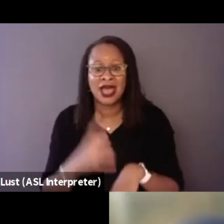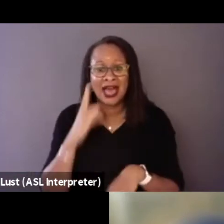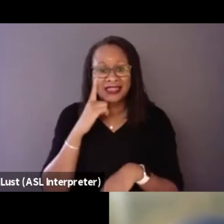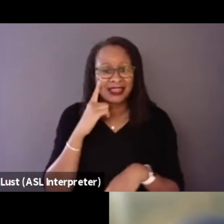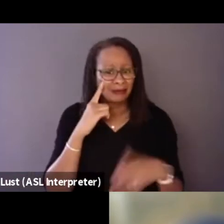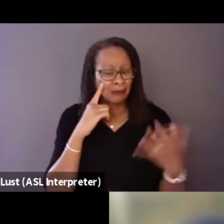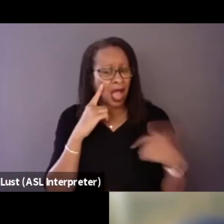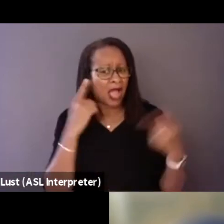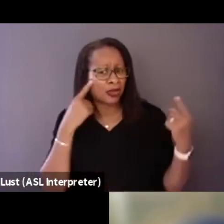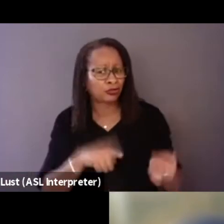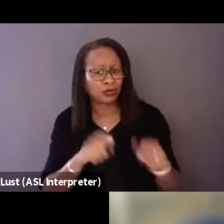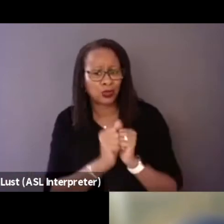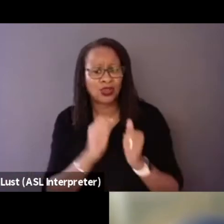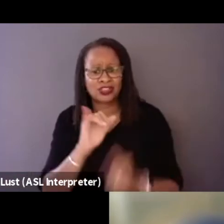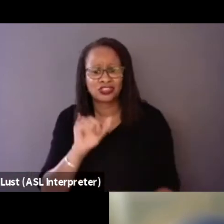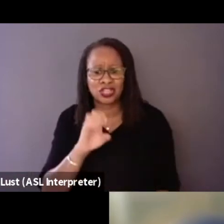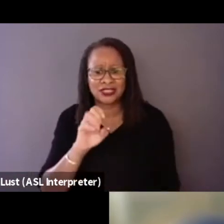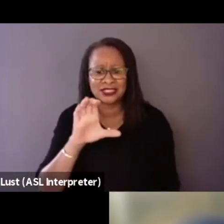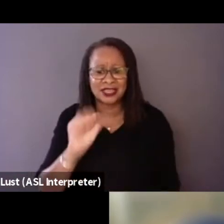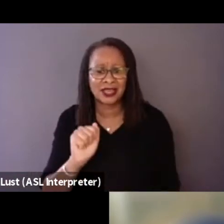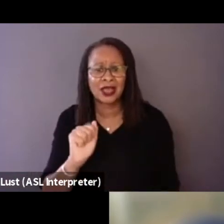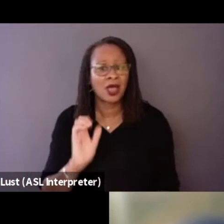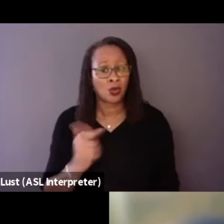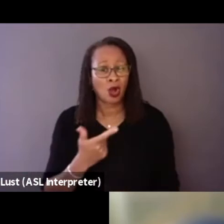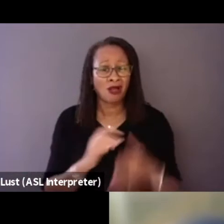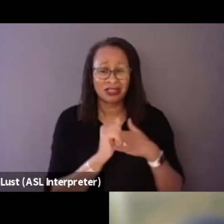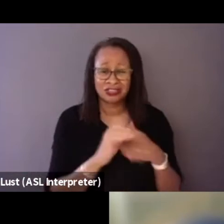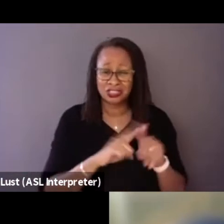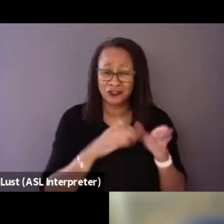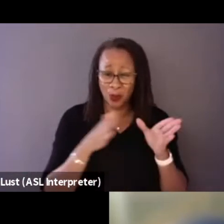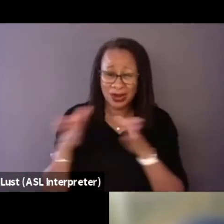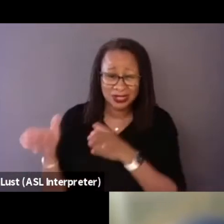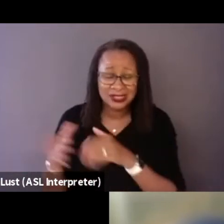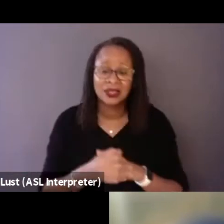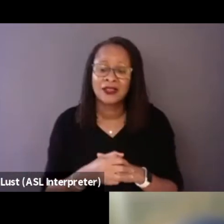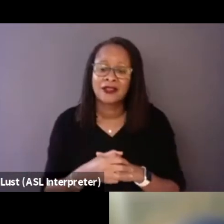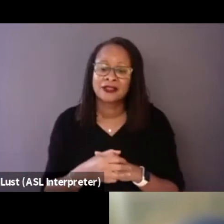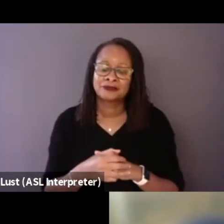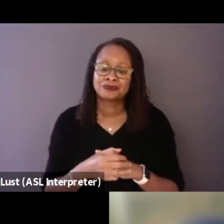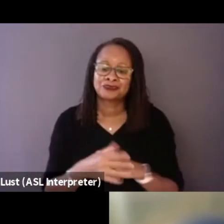I feel like we are all leaders in our own way. You know, we tend to do different-